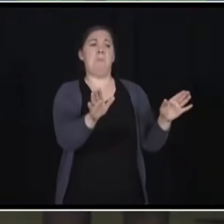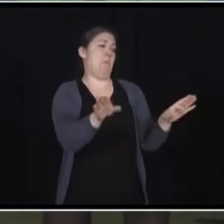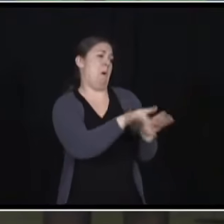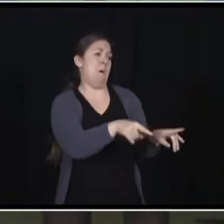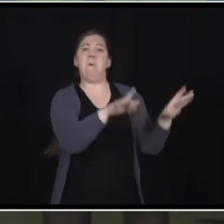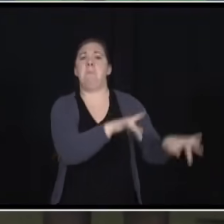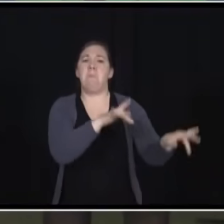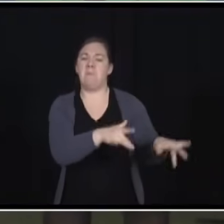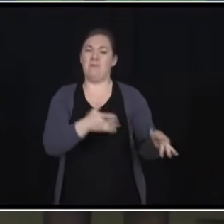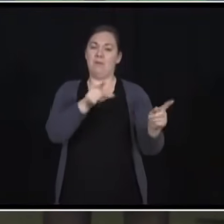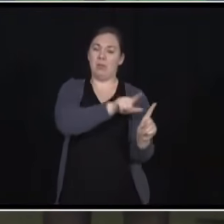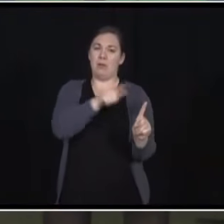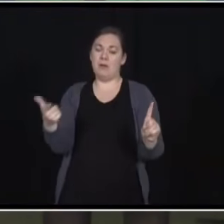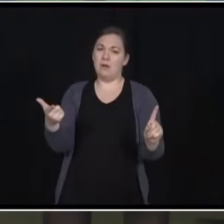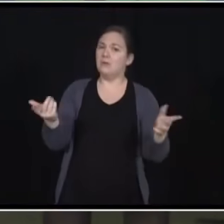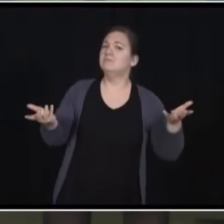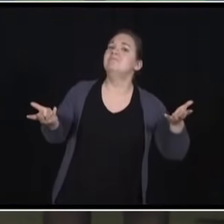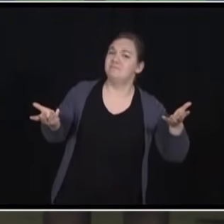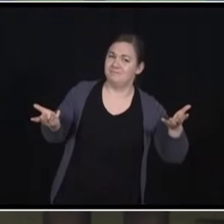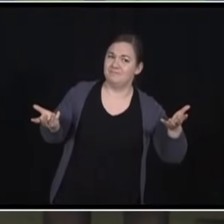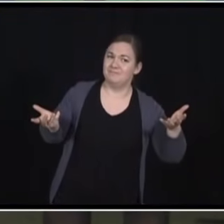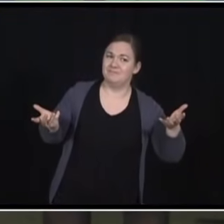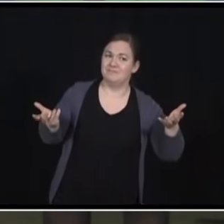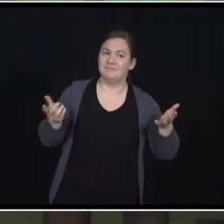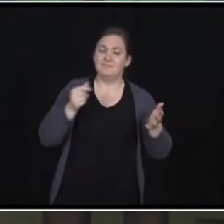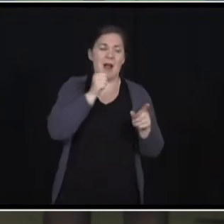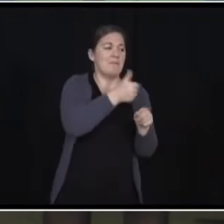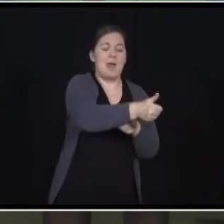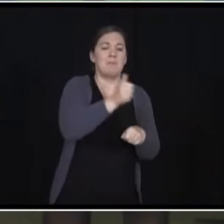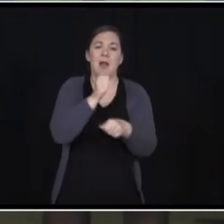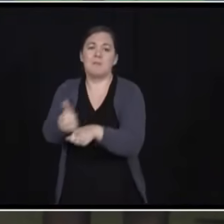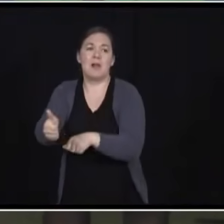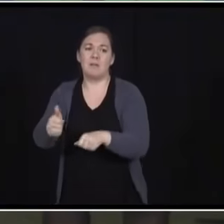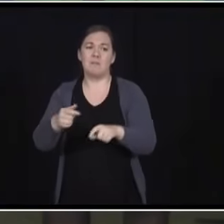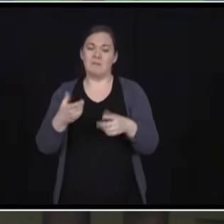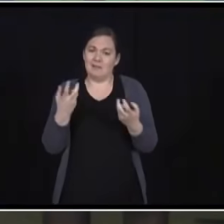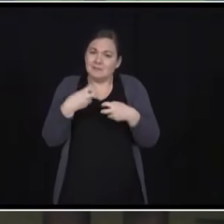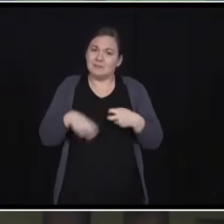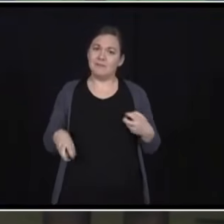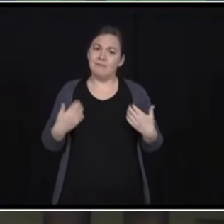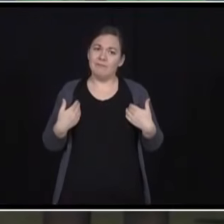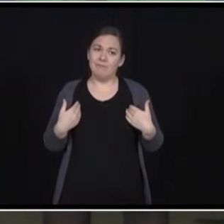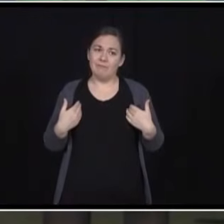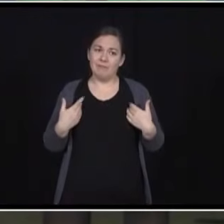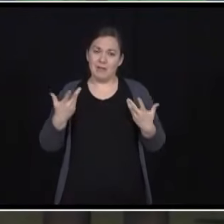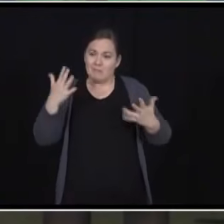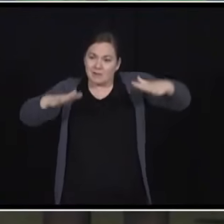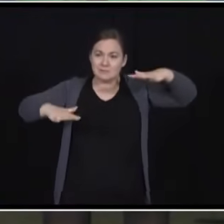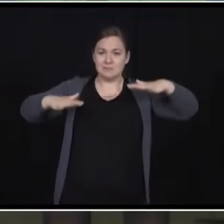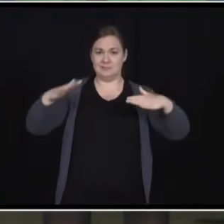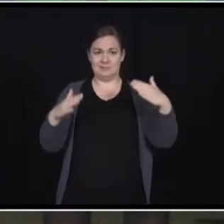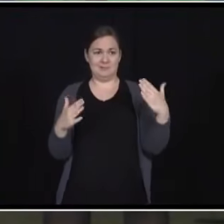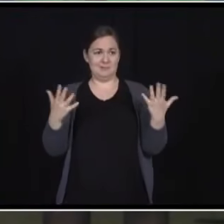place they can find. This week, now they are pulling out every single small business owner, it's not your fault,